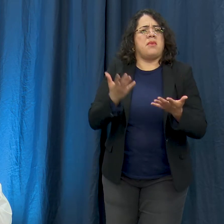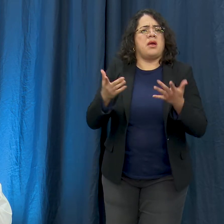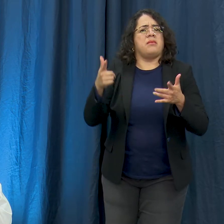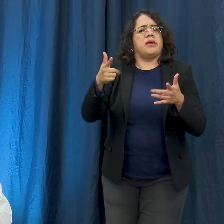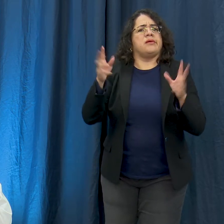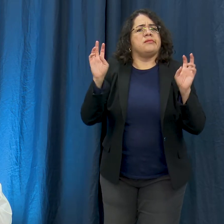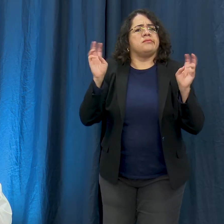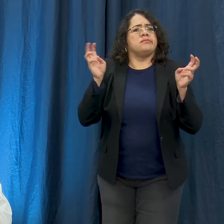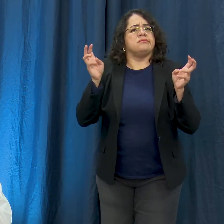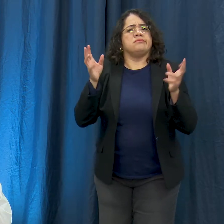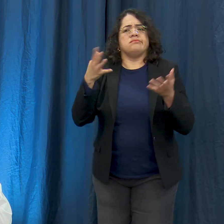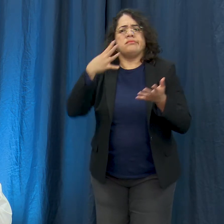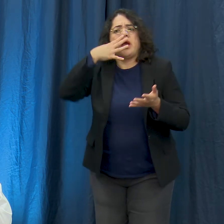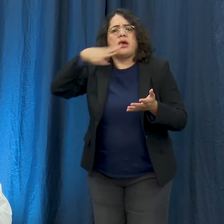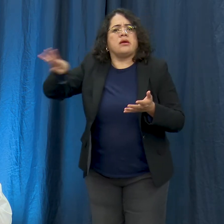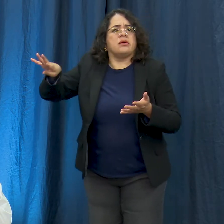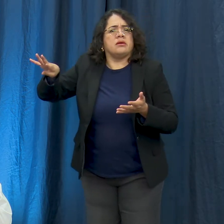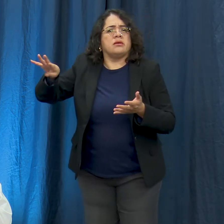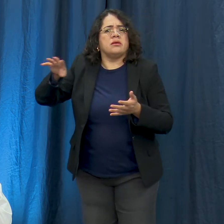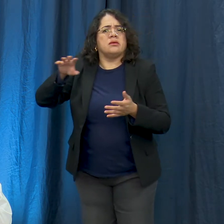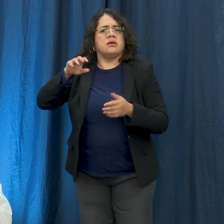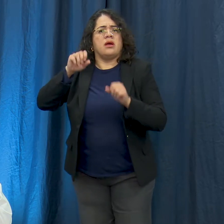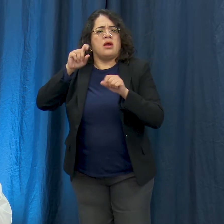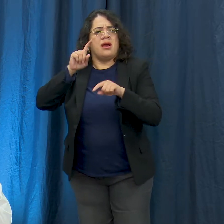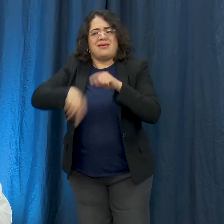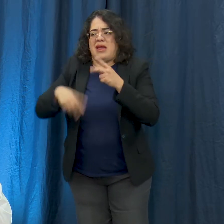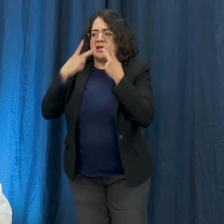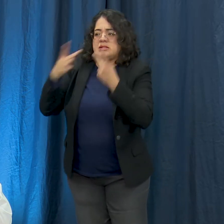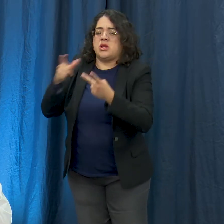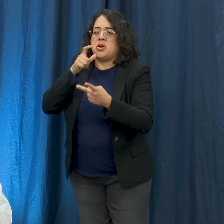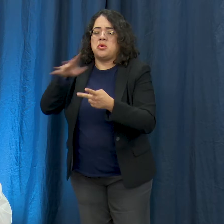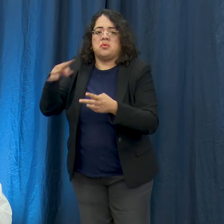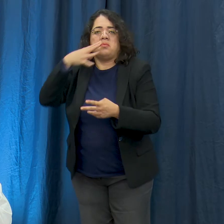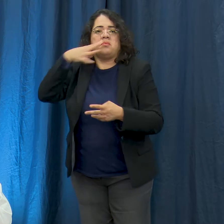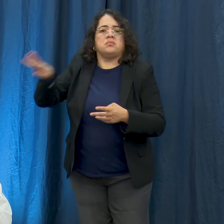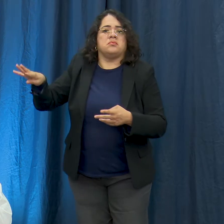You had mentioned a couple of weeks ago that data is being